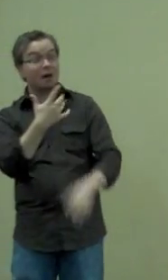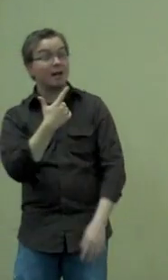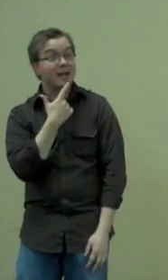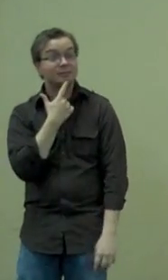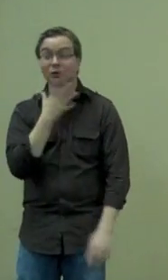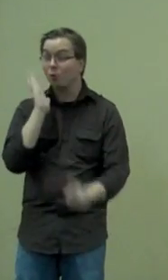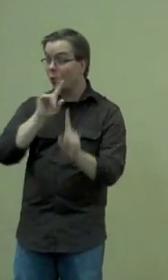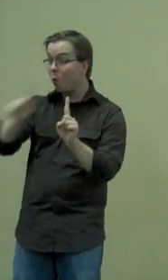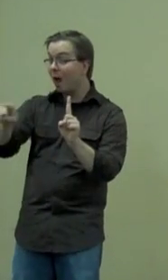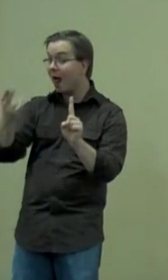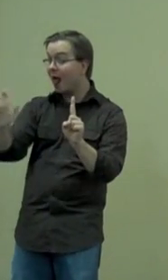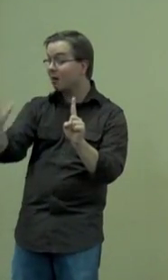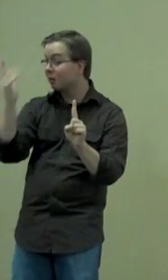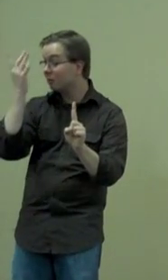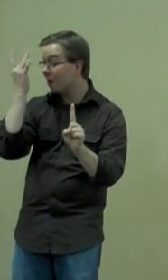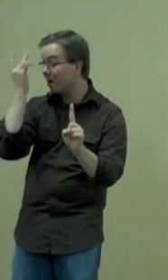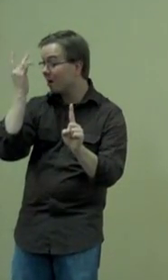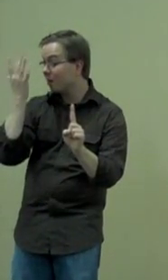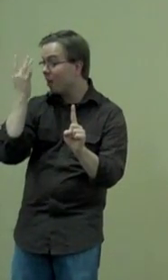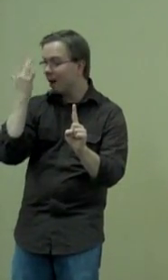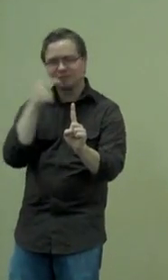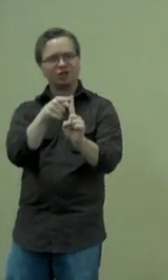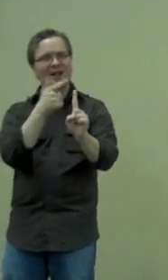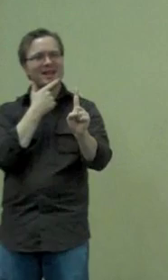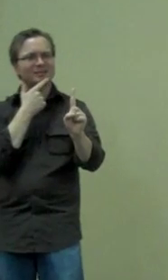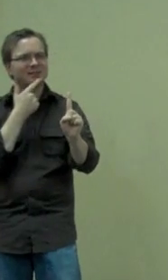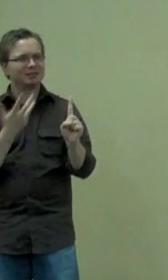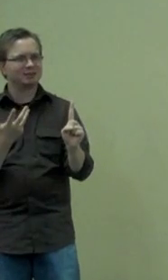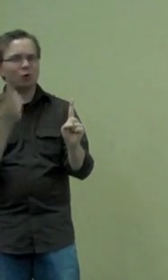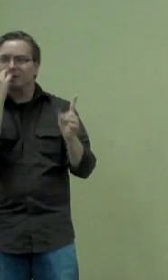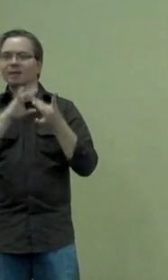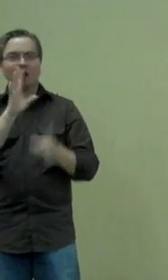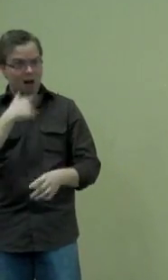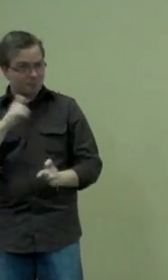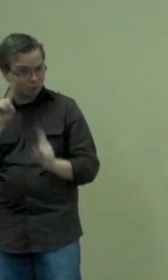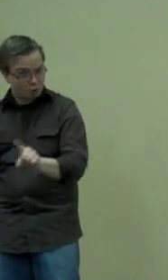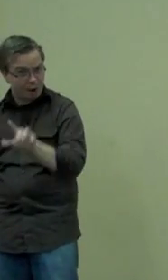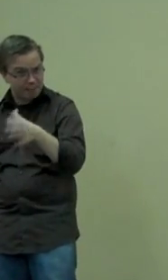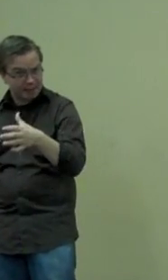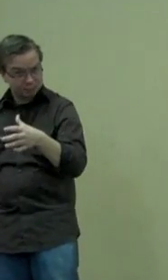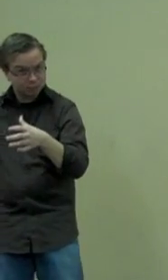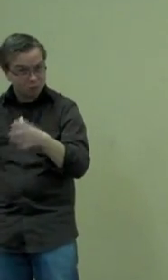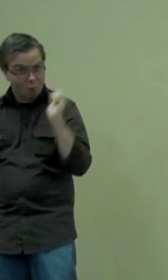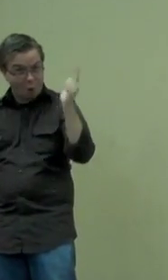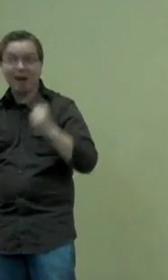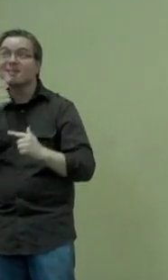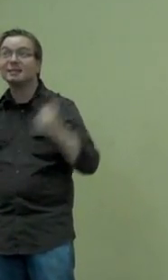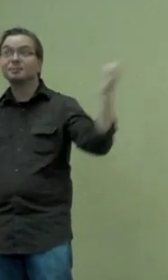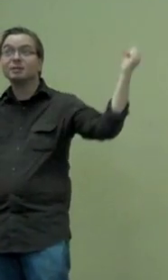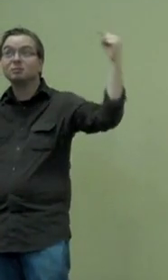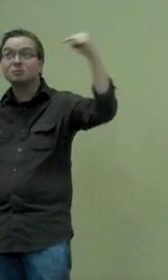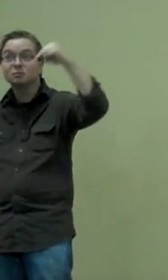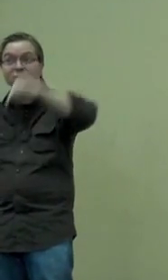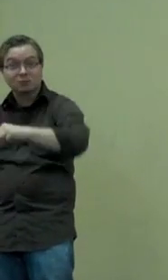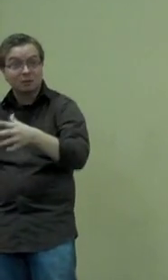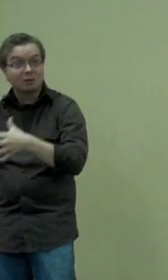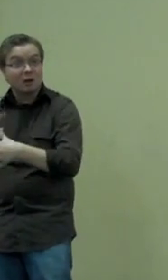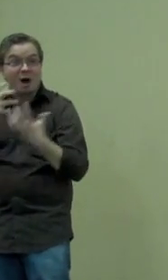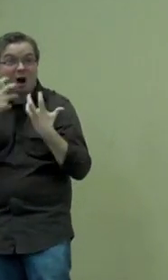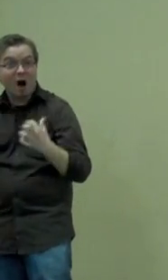like this 'Dear Jesus, please cast the homosexual demons out of Justin's body.